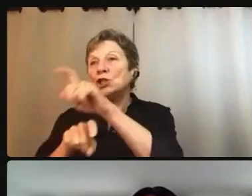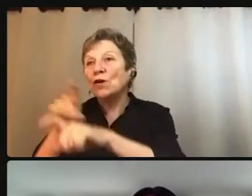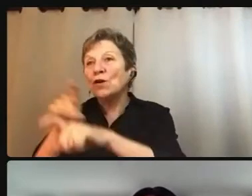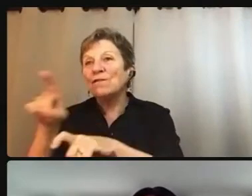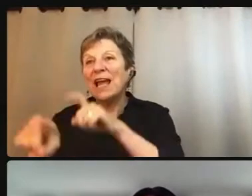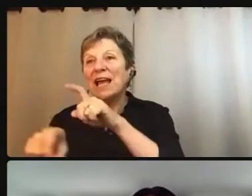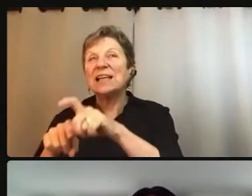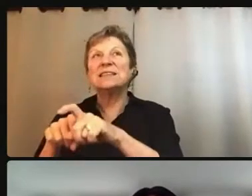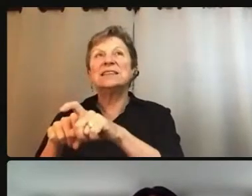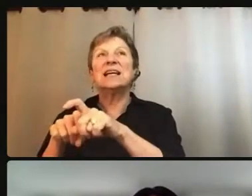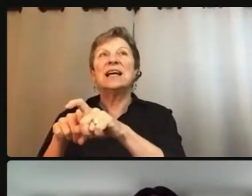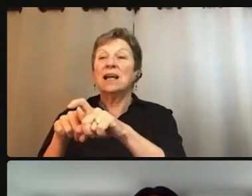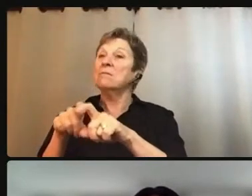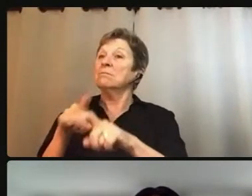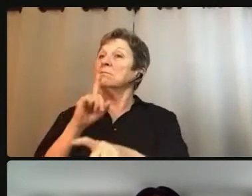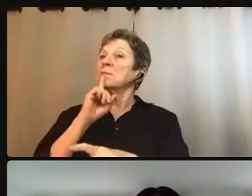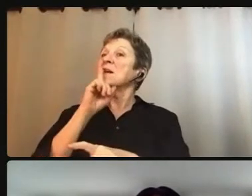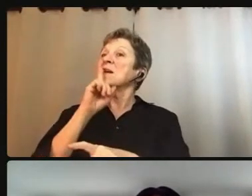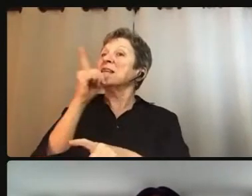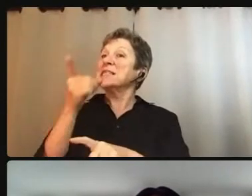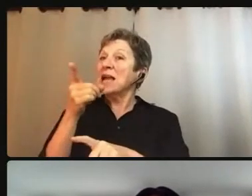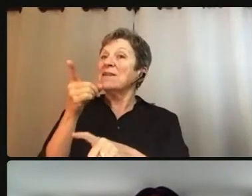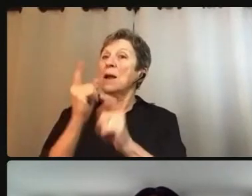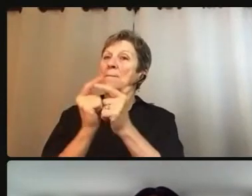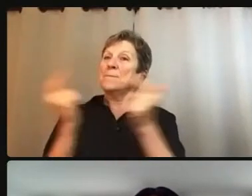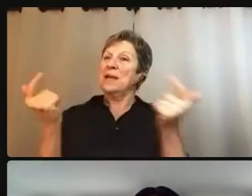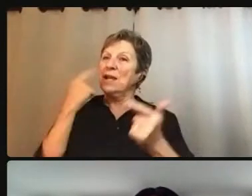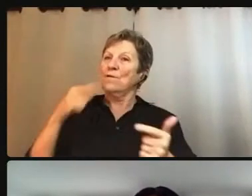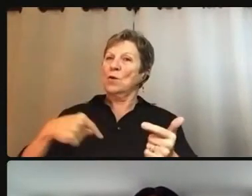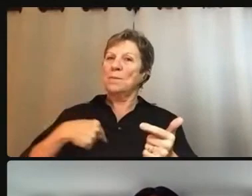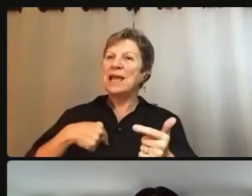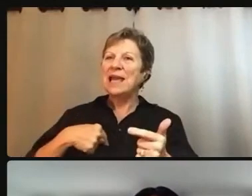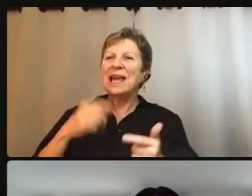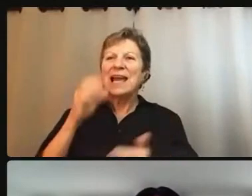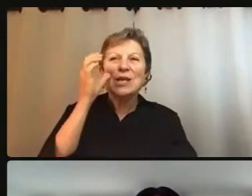RESEARCH MORE THAN ANYTHING